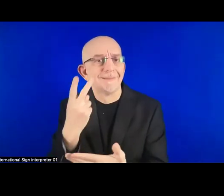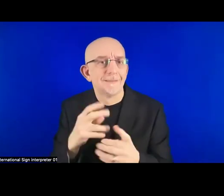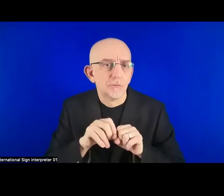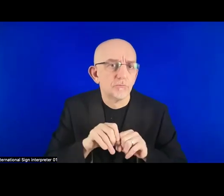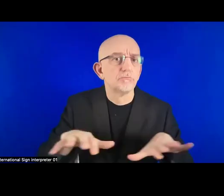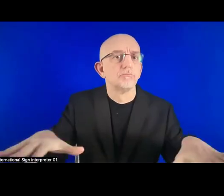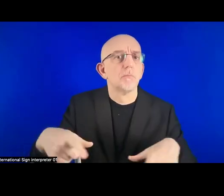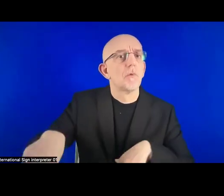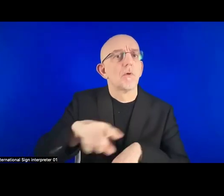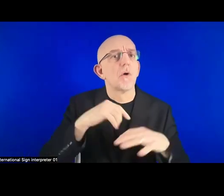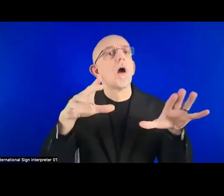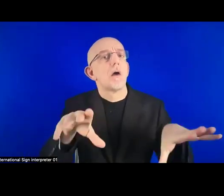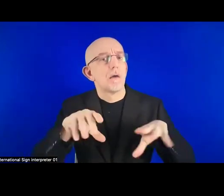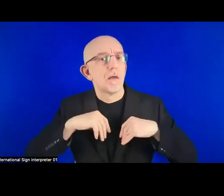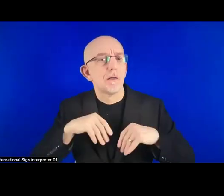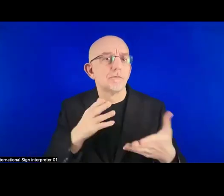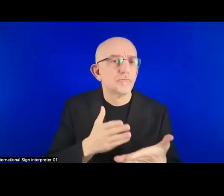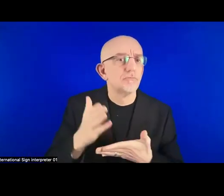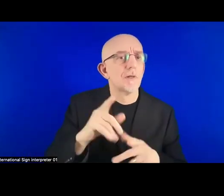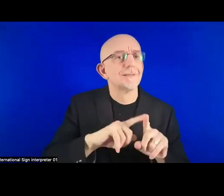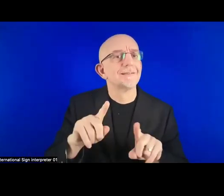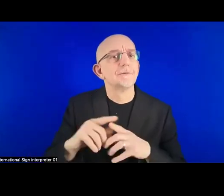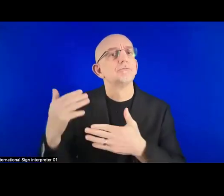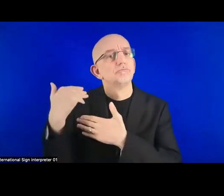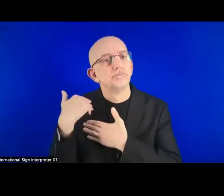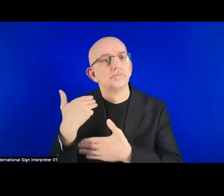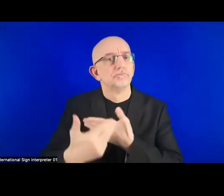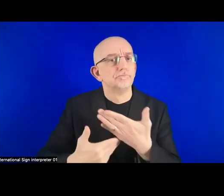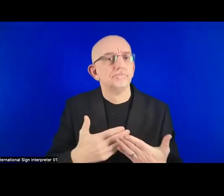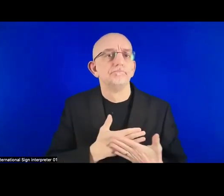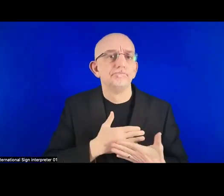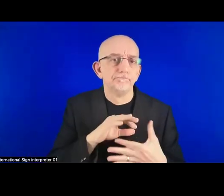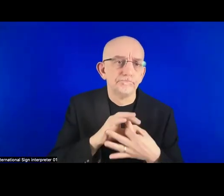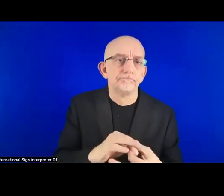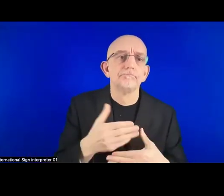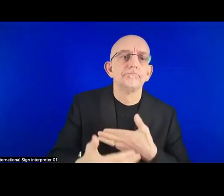has led me to examine processes of policy production, but also policy reception from